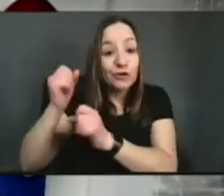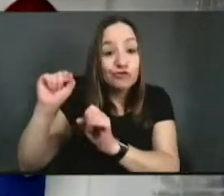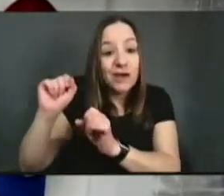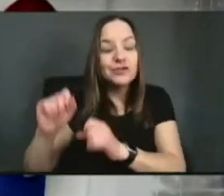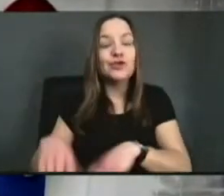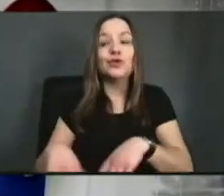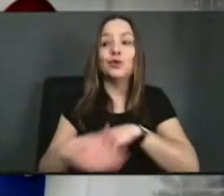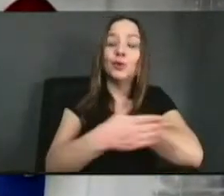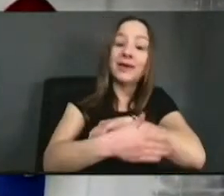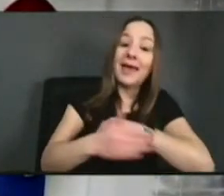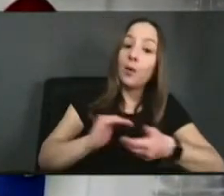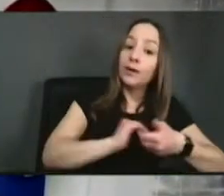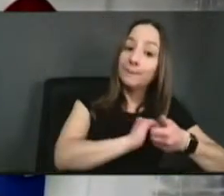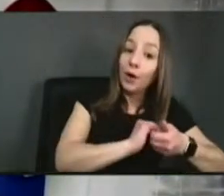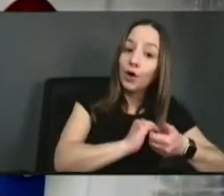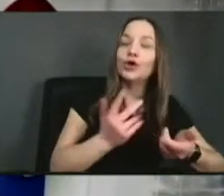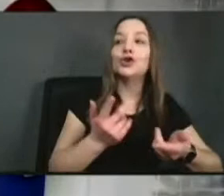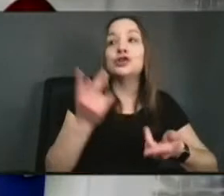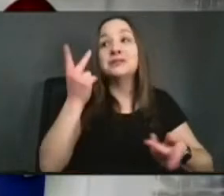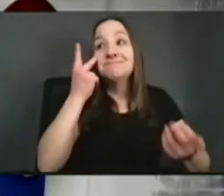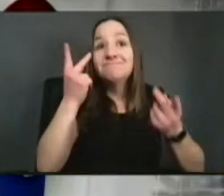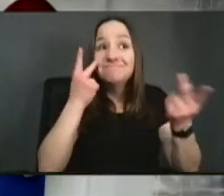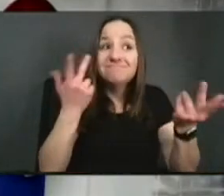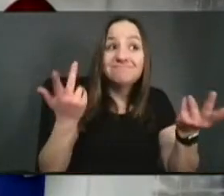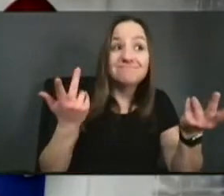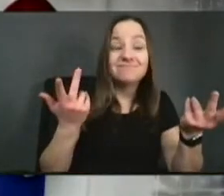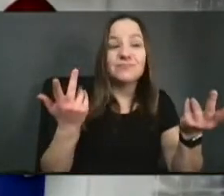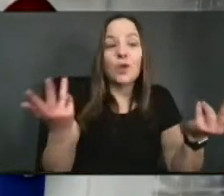out to fire and rescue our